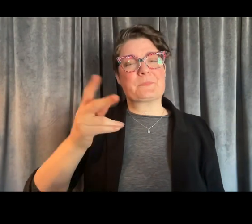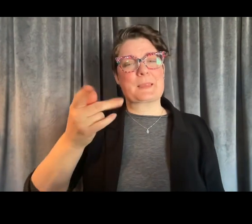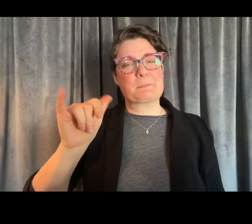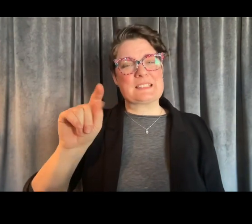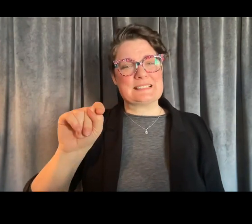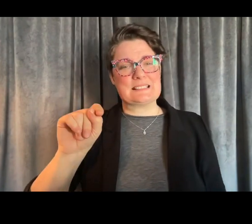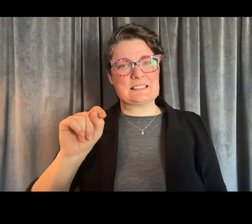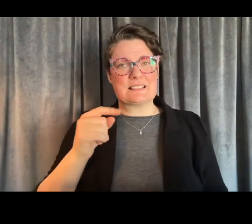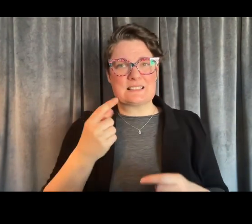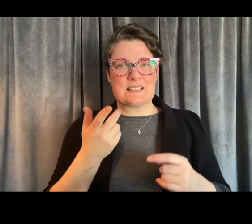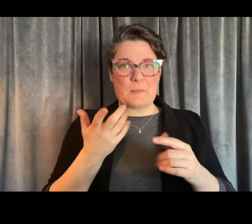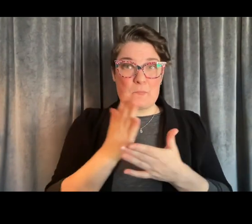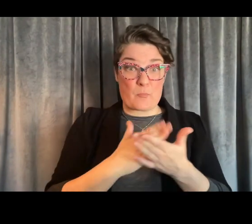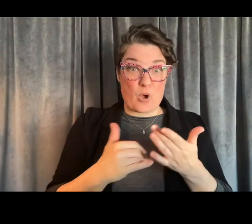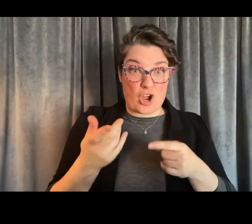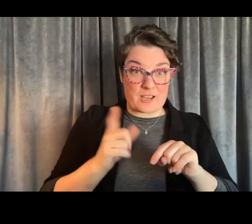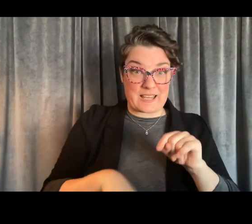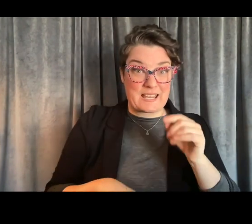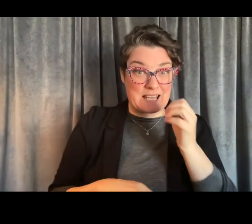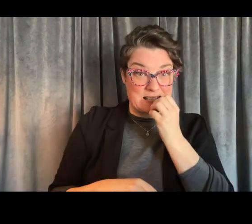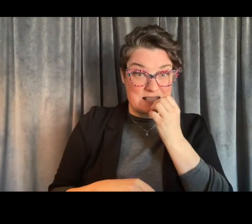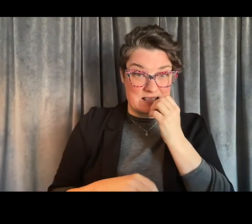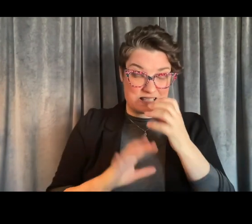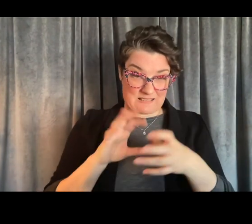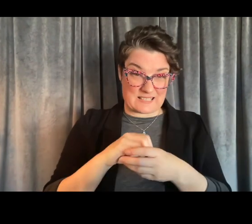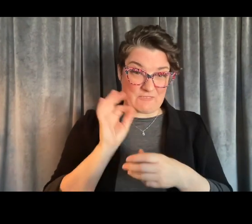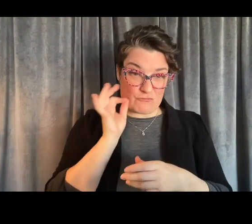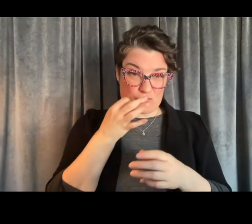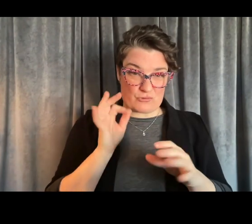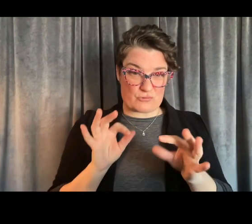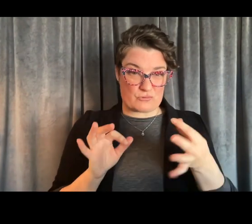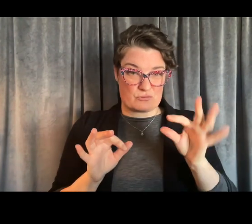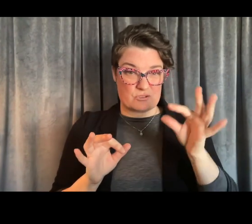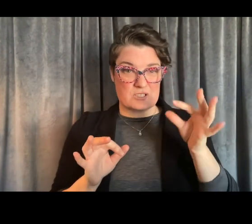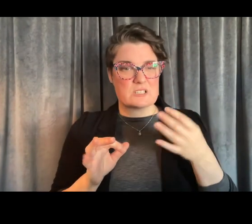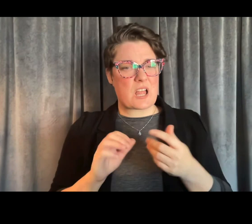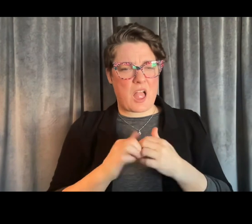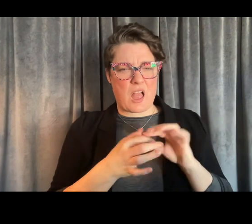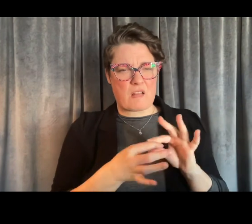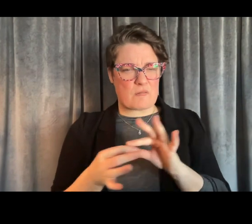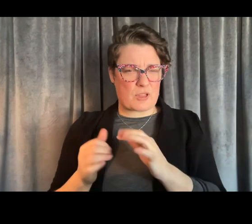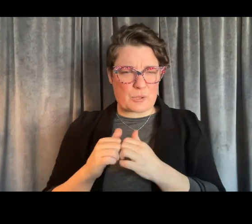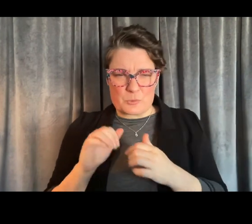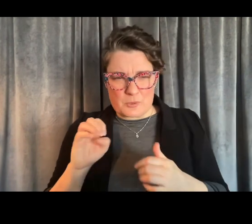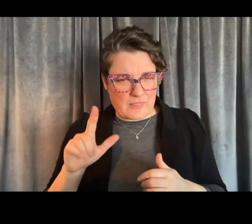inedible part, how that relates to the element or to ourselves or